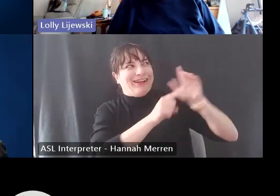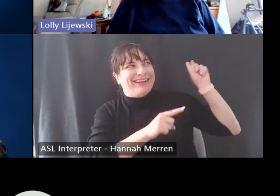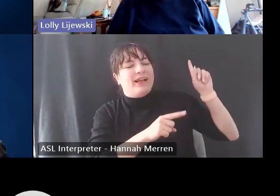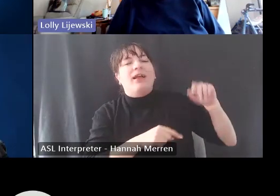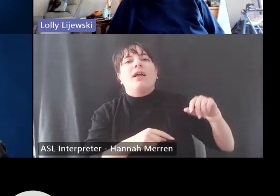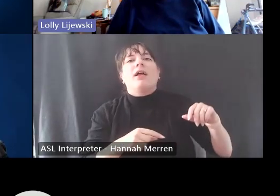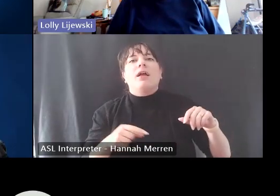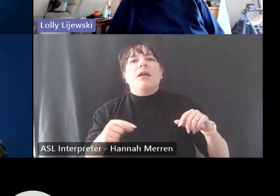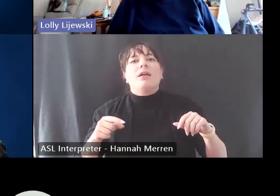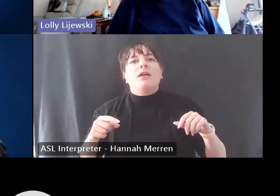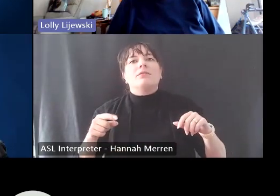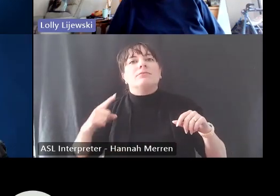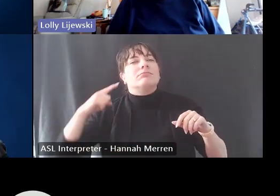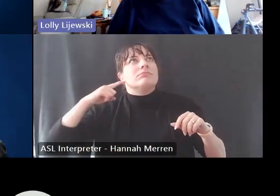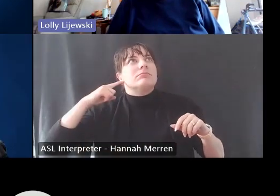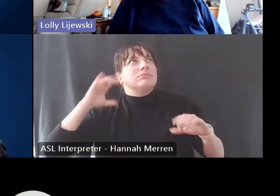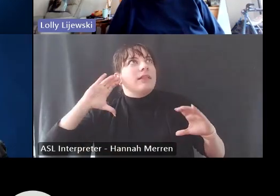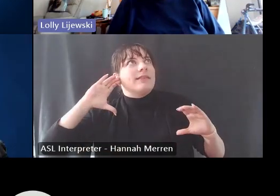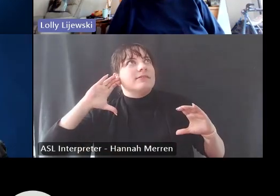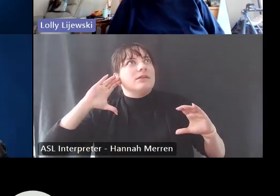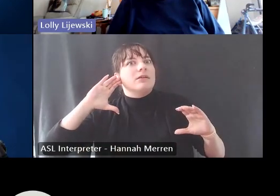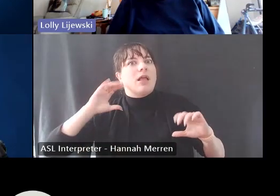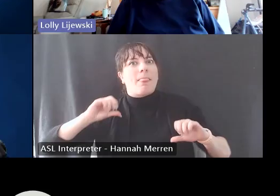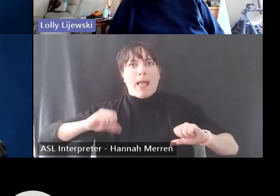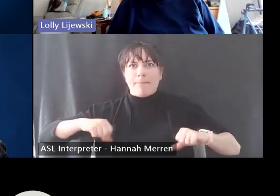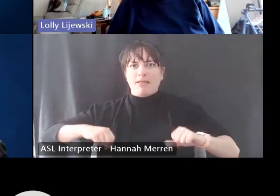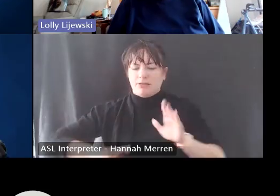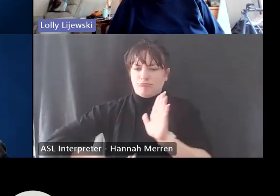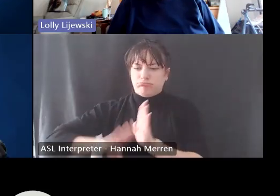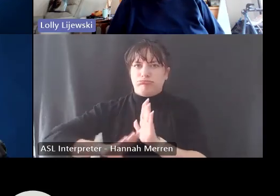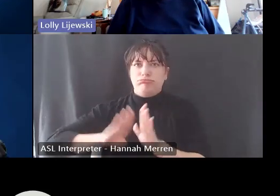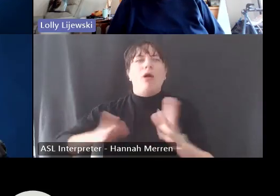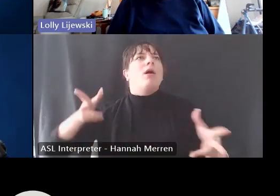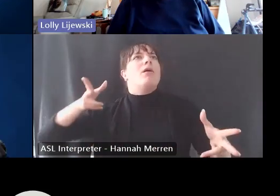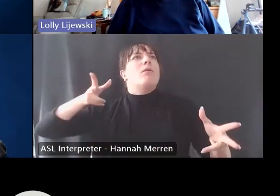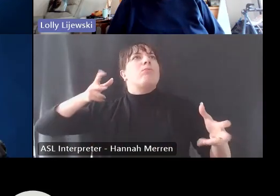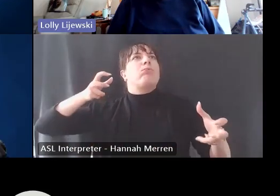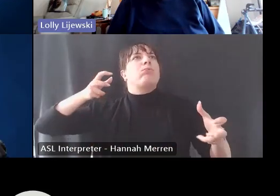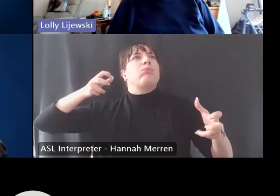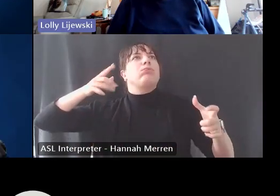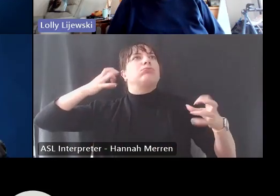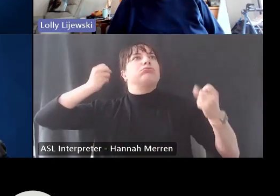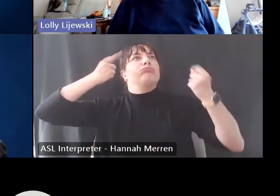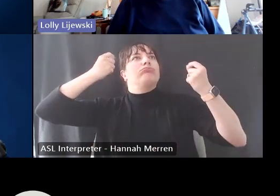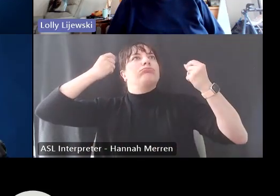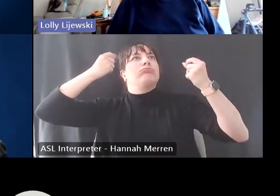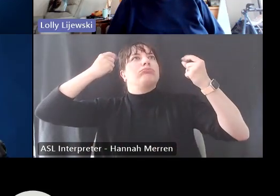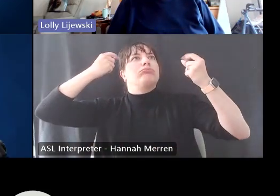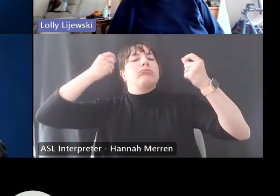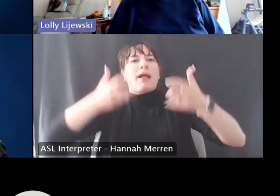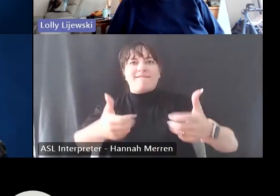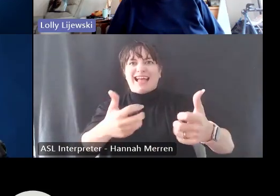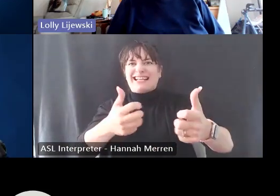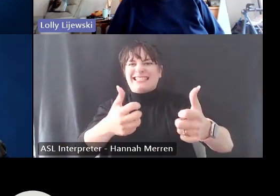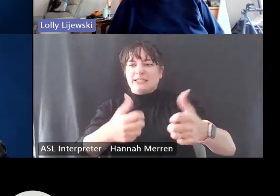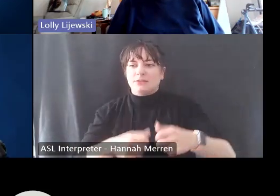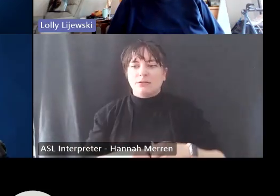developed over years, as I do, at a faster speed. There are times absolutely when I slow it down,